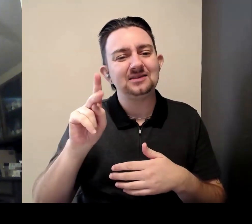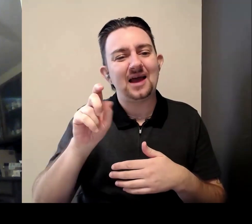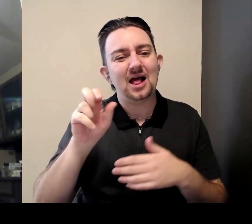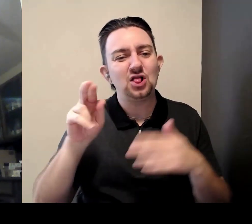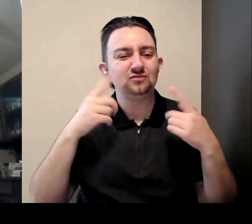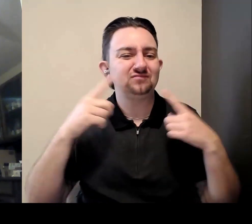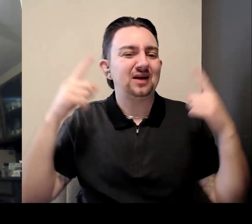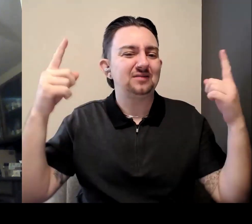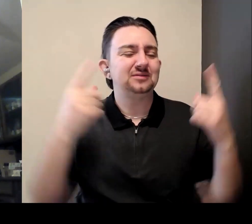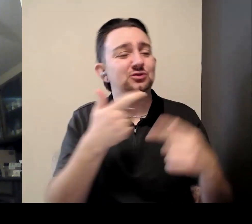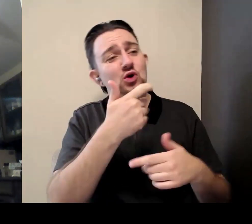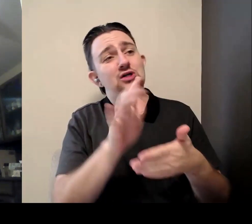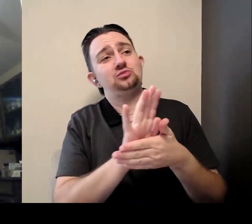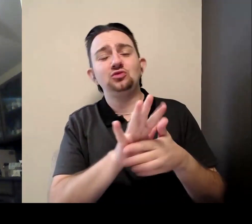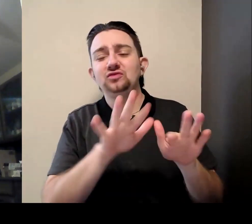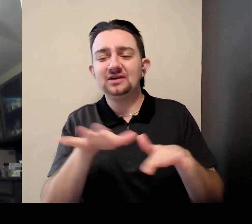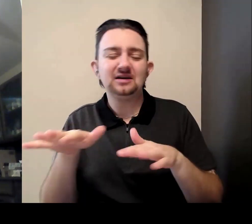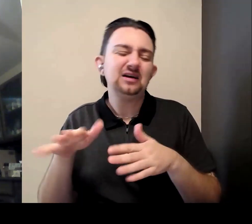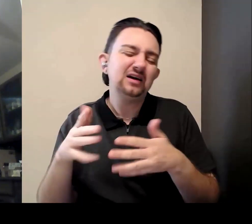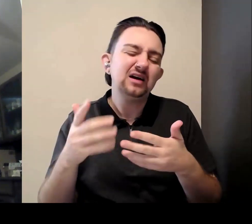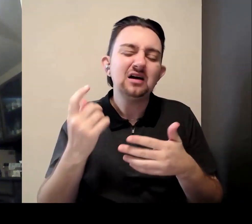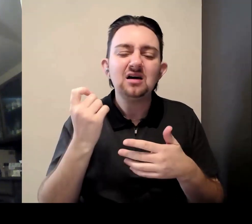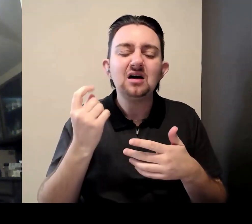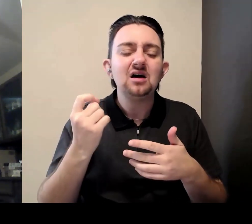We have to make sure that they're developing language.